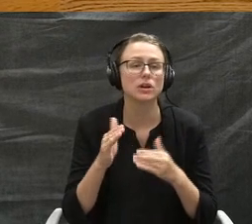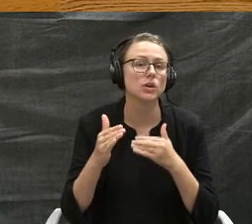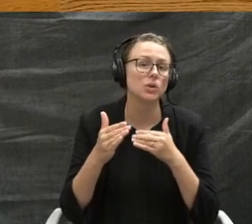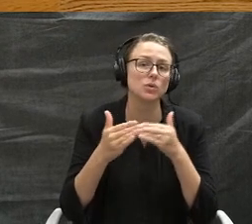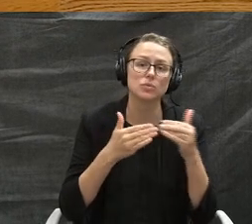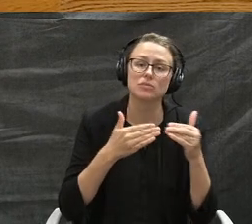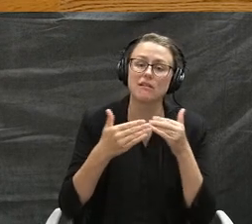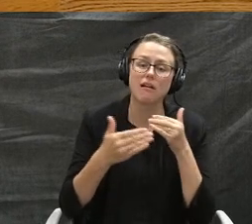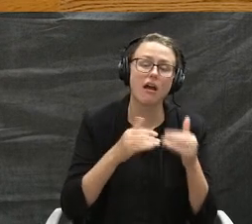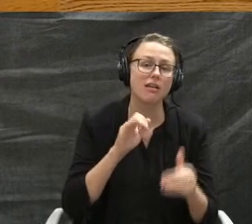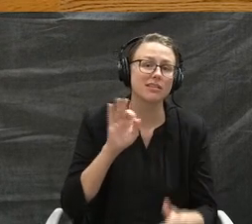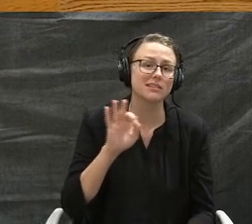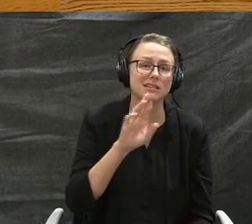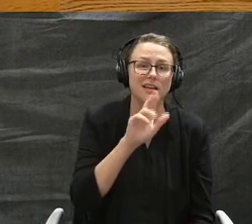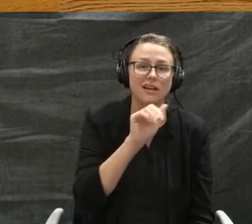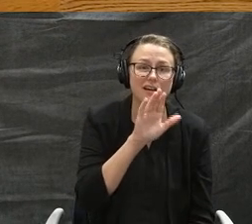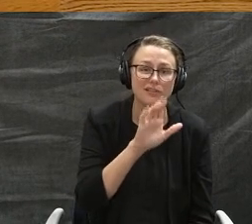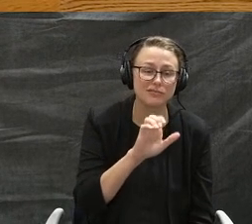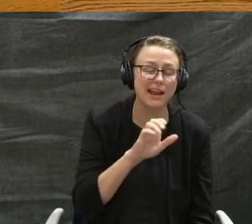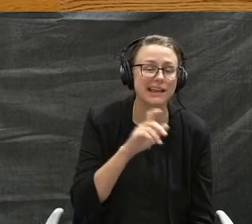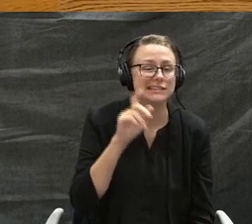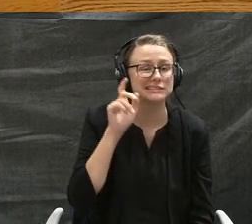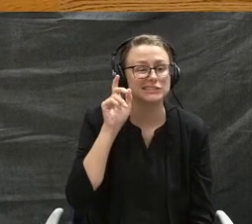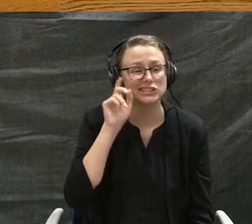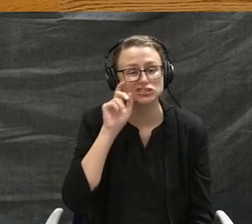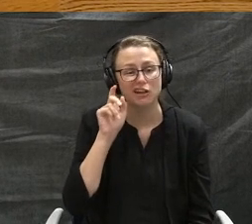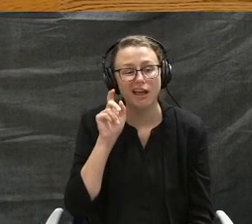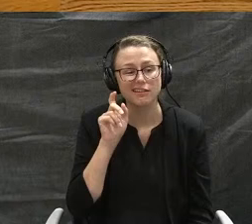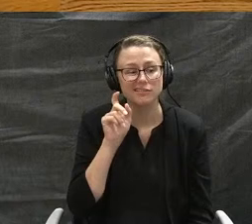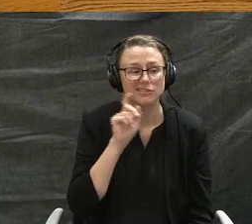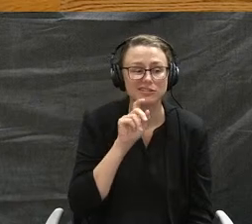like to add from there regardless of race, gender,